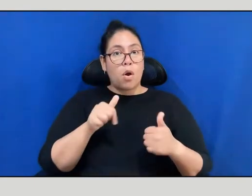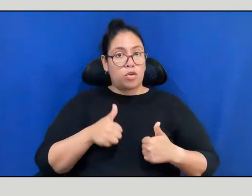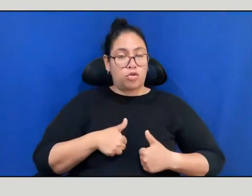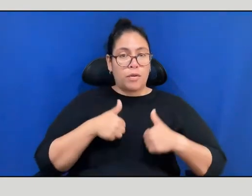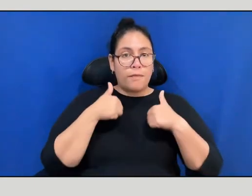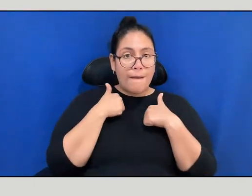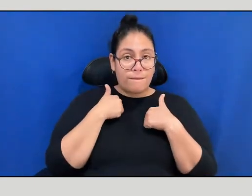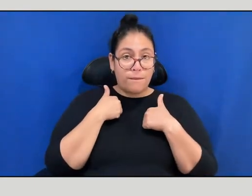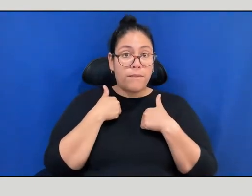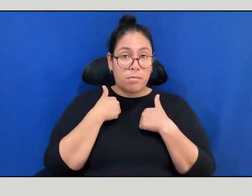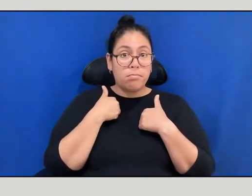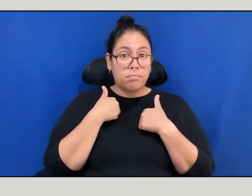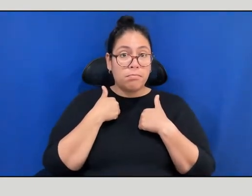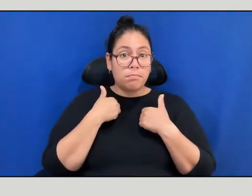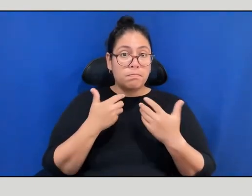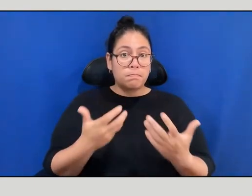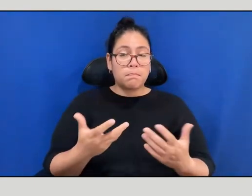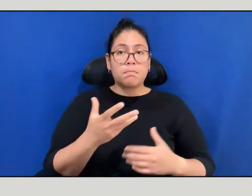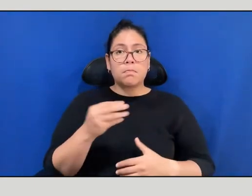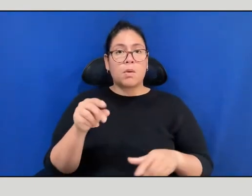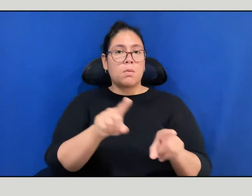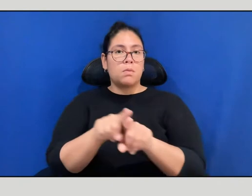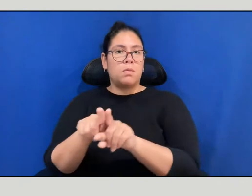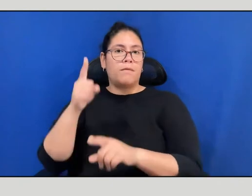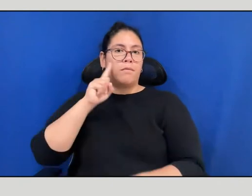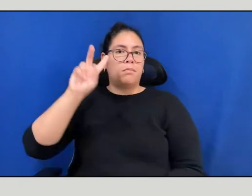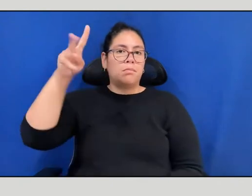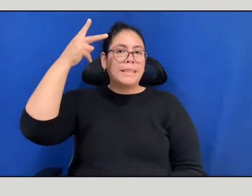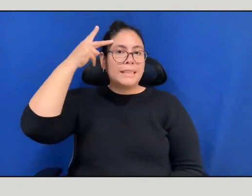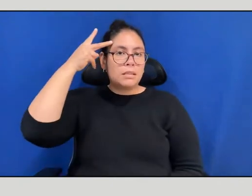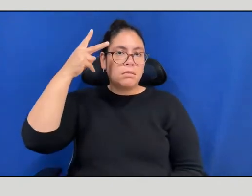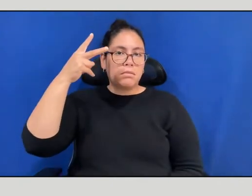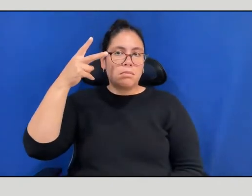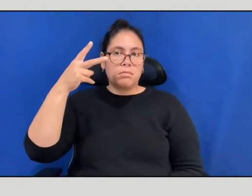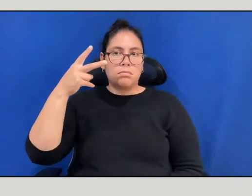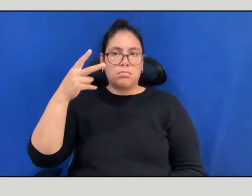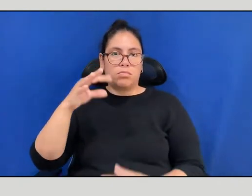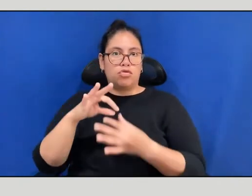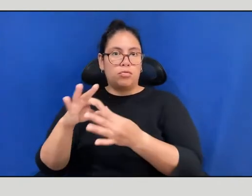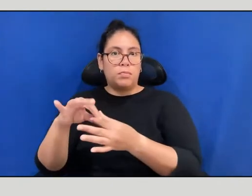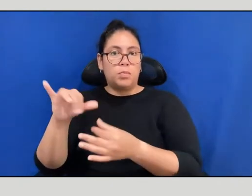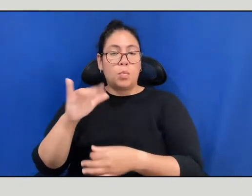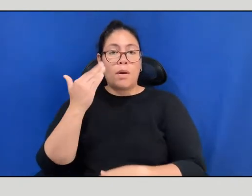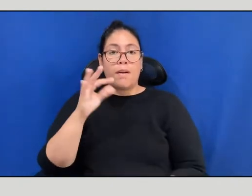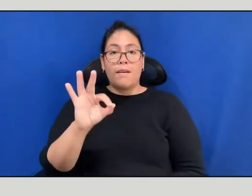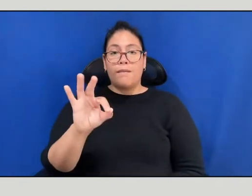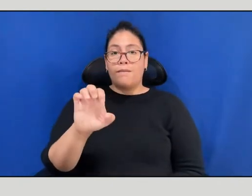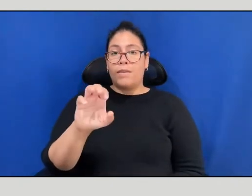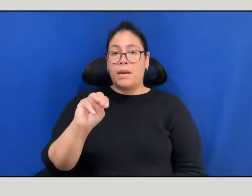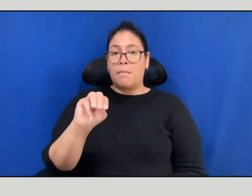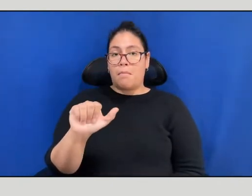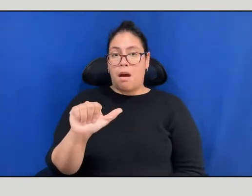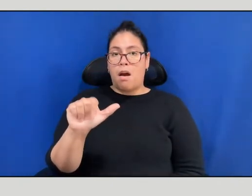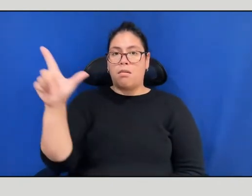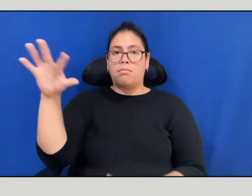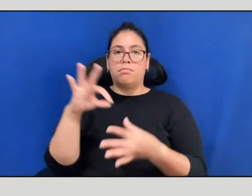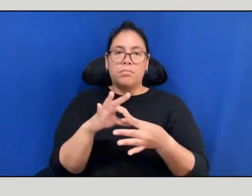but also in political terms because FEMA is related with Puerto Rico, is related with the political situation of Puerto Rico,